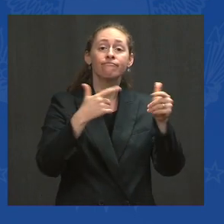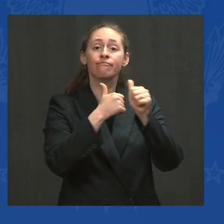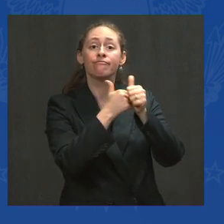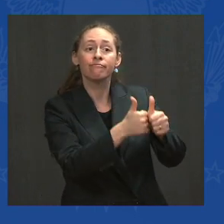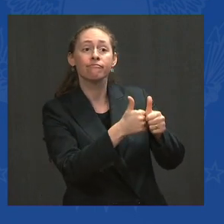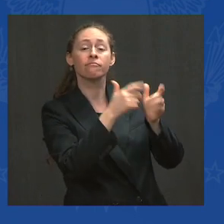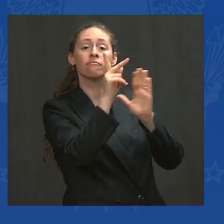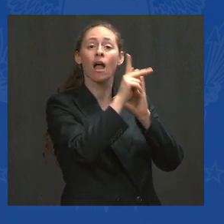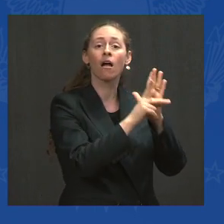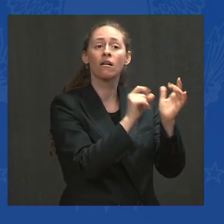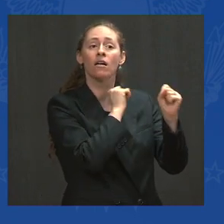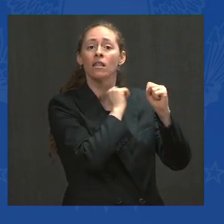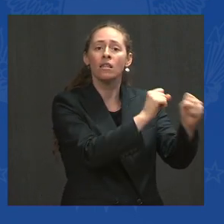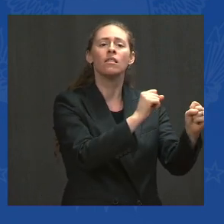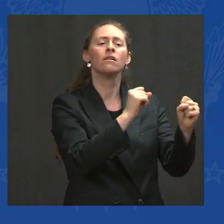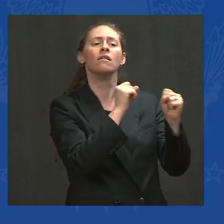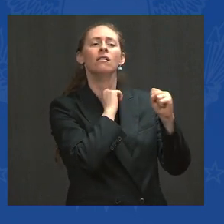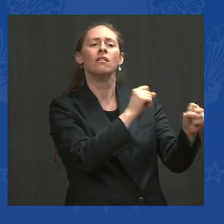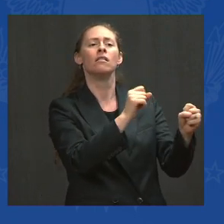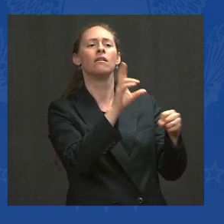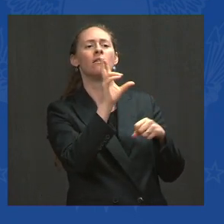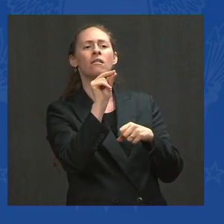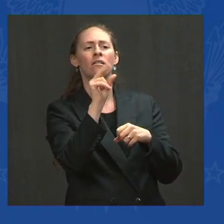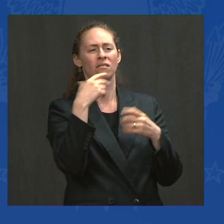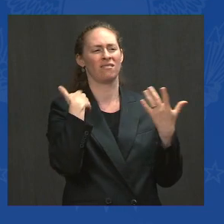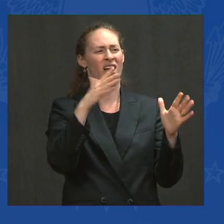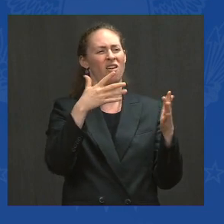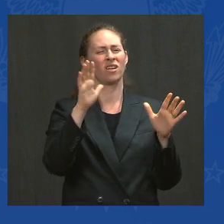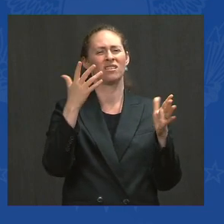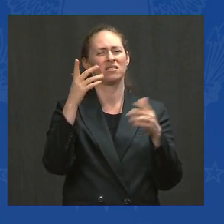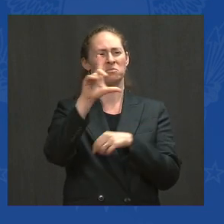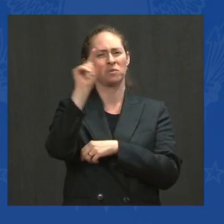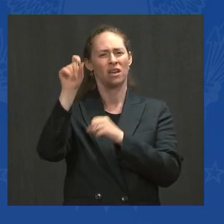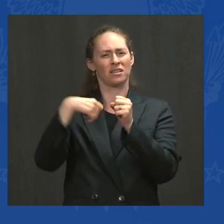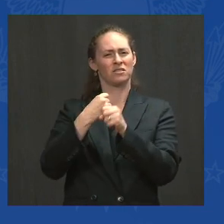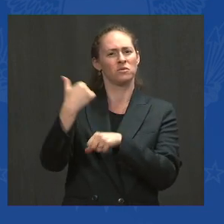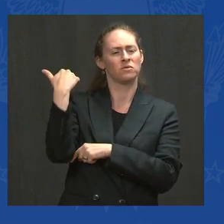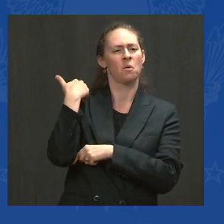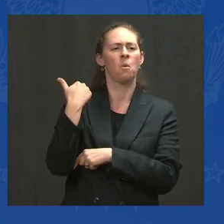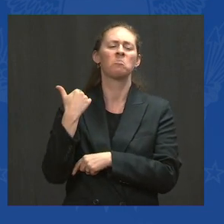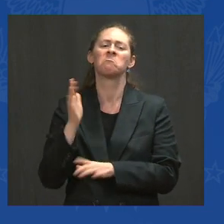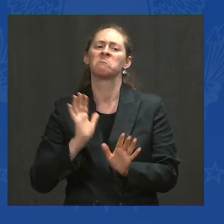was 20 years ago. We need to meet the threats where they are today.